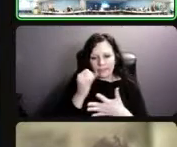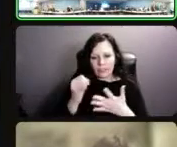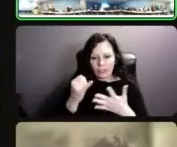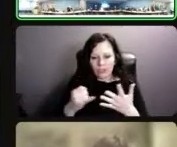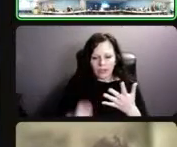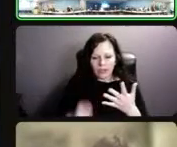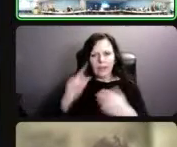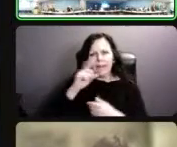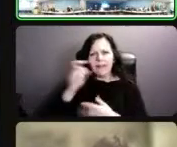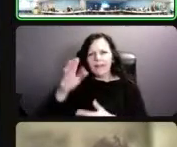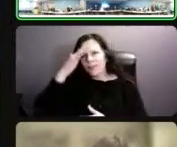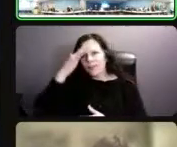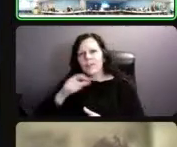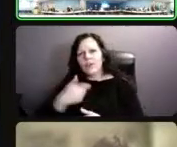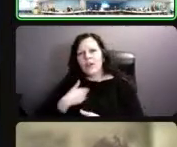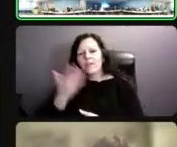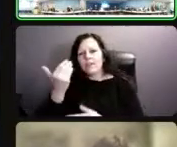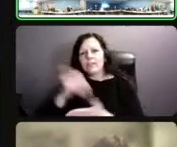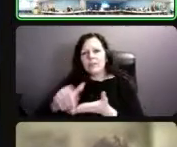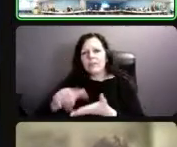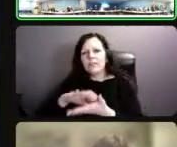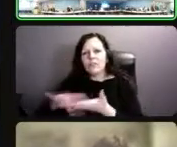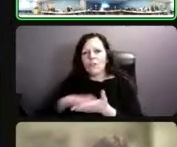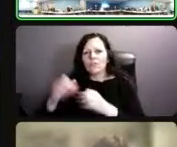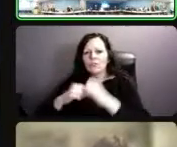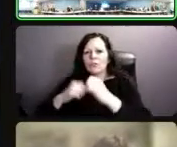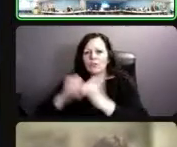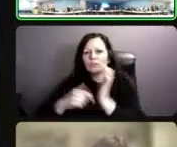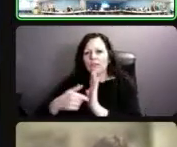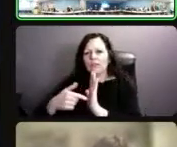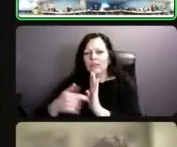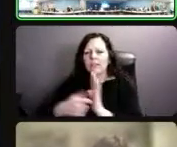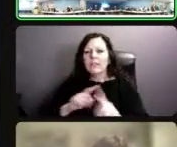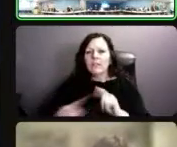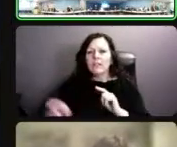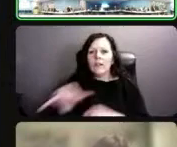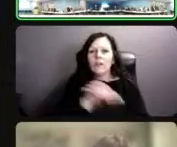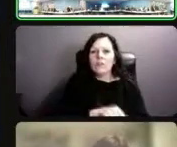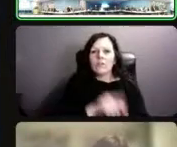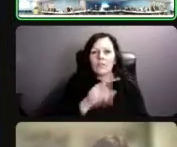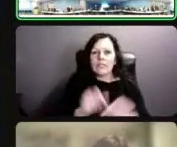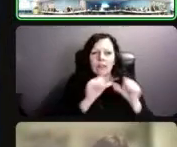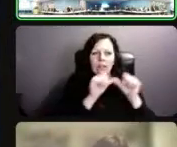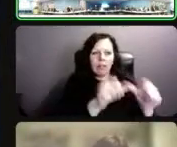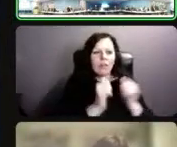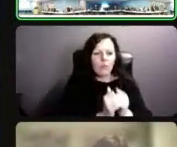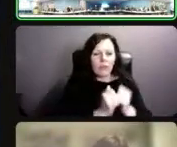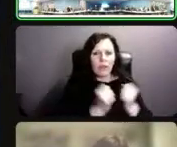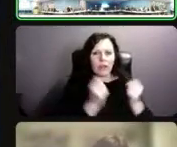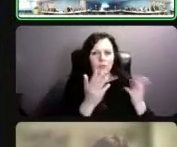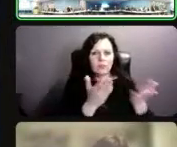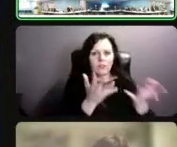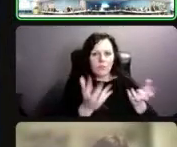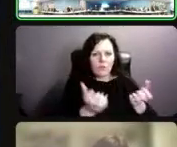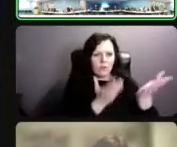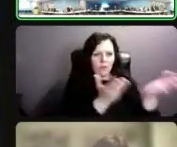TO TALK ABOUT THESE OPTIONS NOT JUST ONE BY ONE. RIGHT.